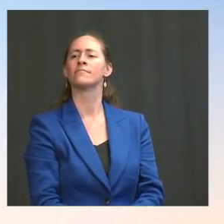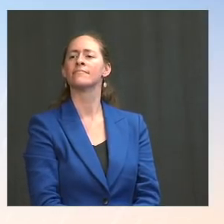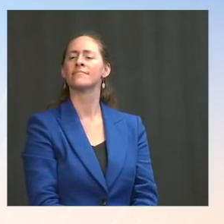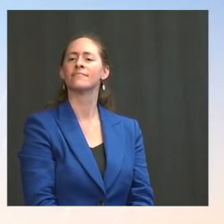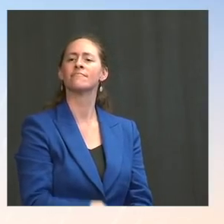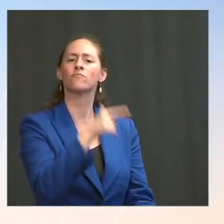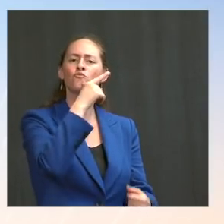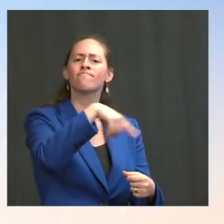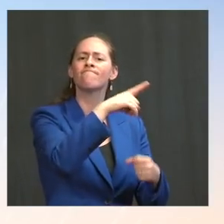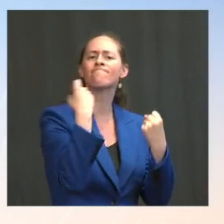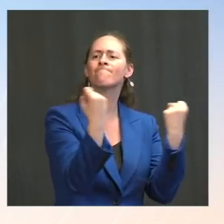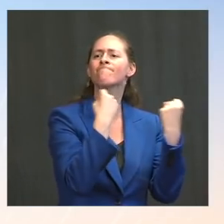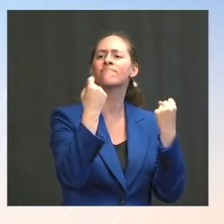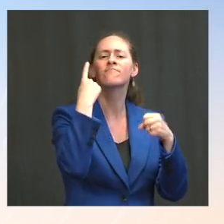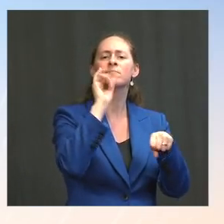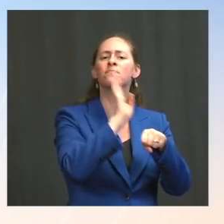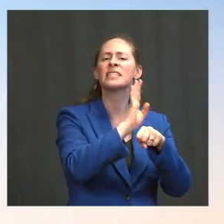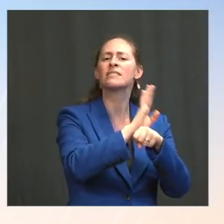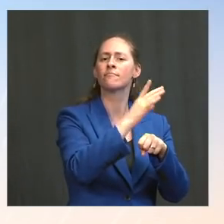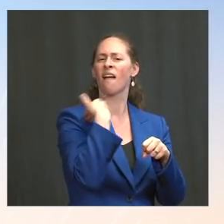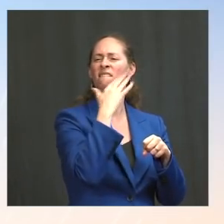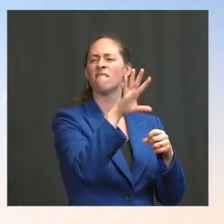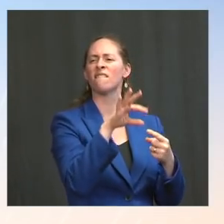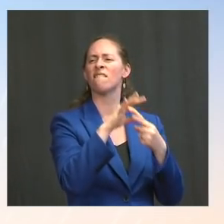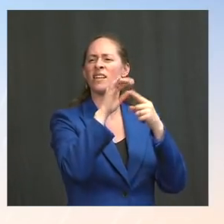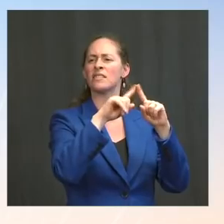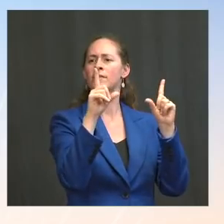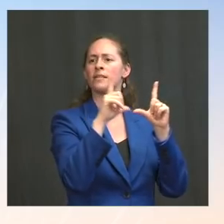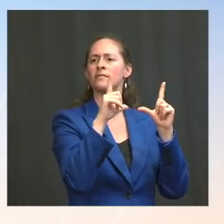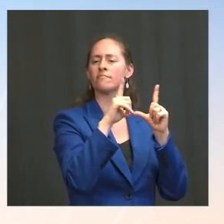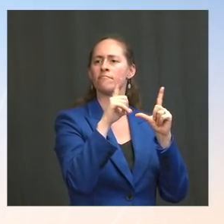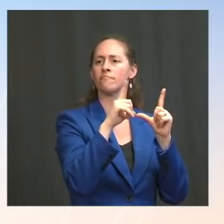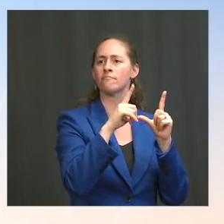have been issued each month, which is 14 percent higher than the 2019 monthly average